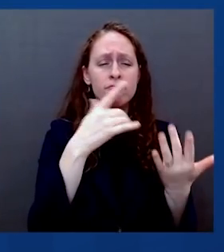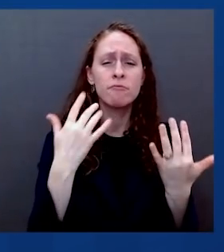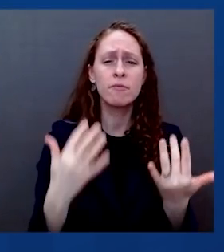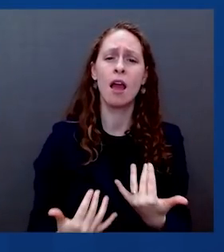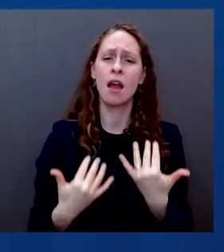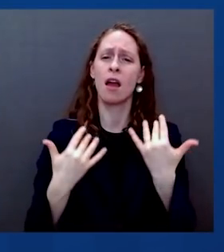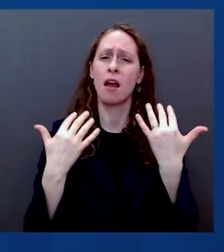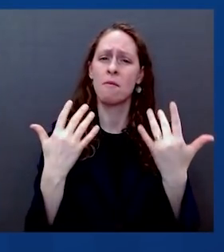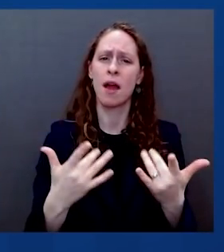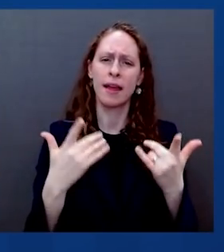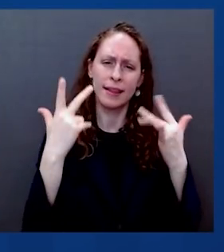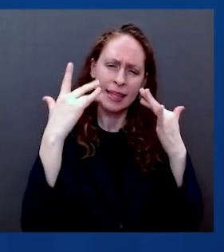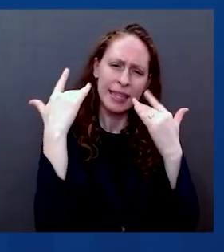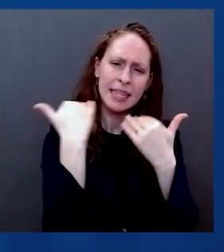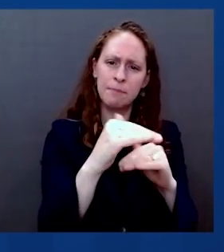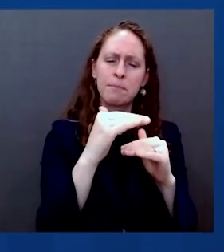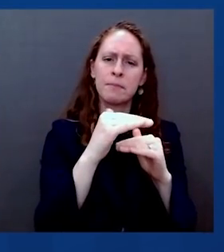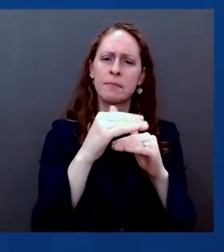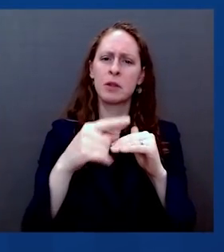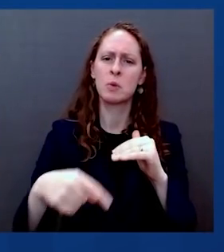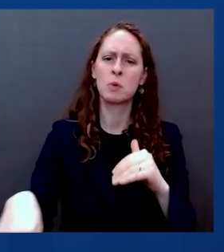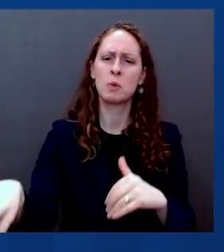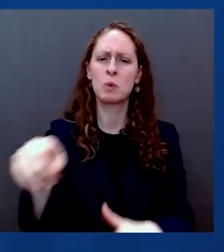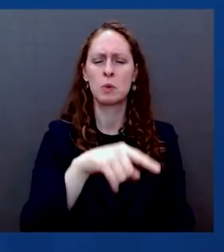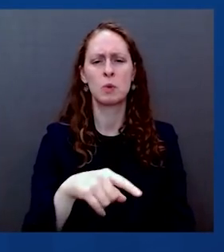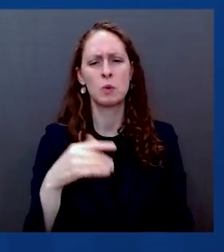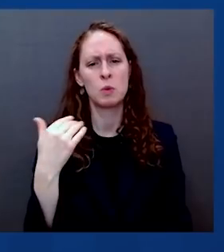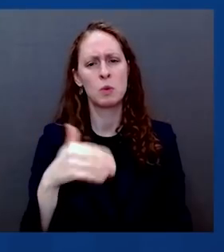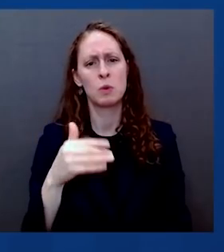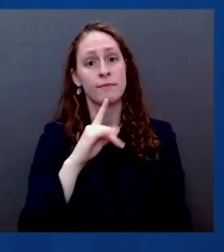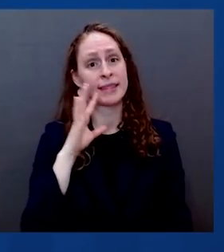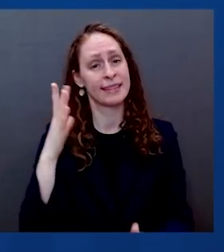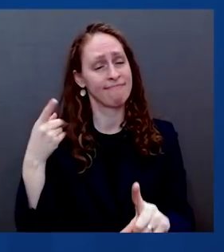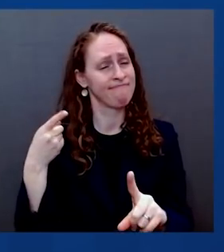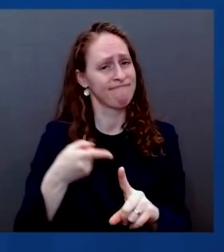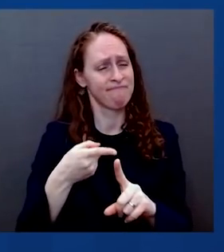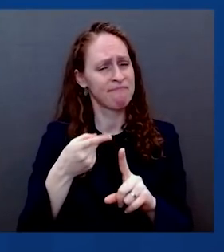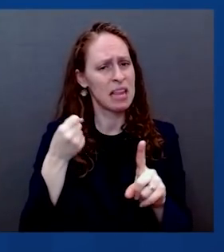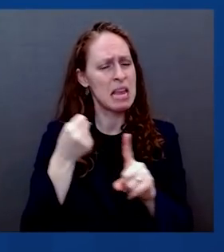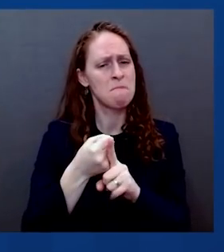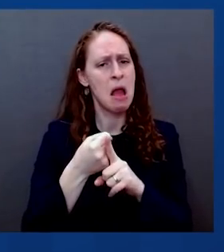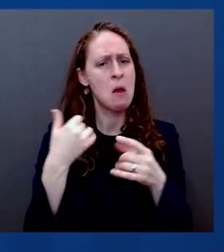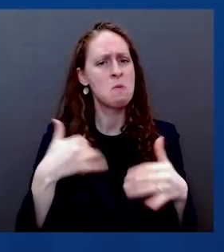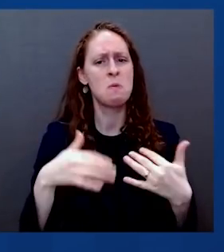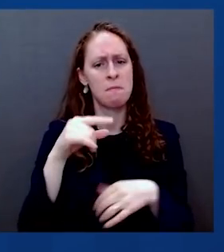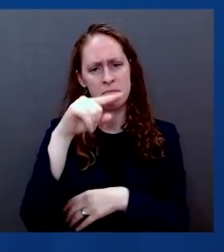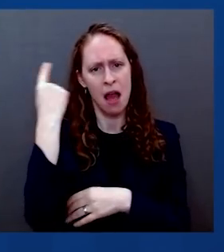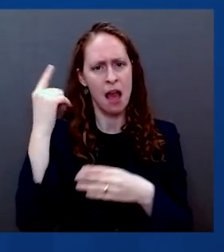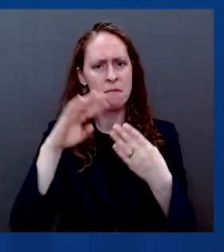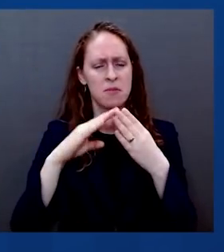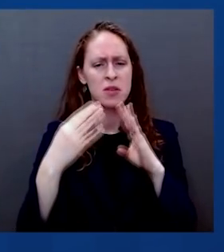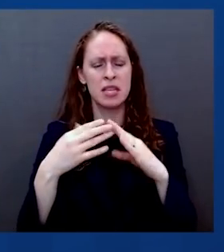to combat the ongoing voting rights issues in our state. Without further delay, it is my distinct honor